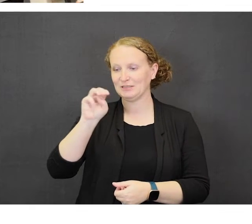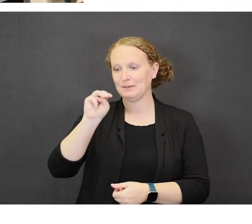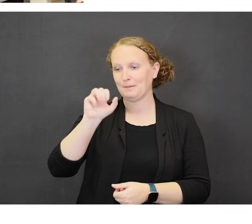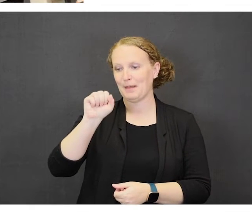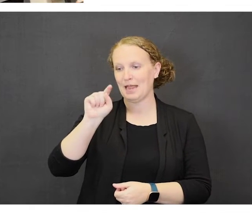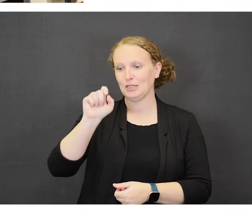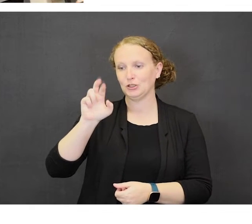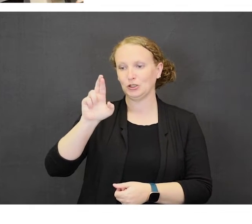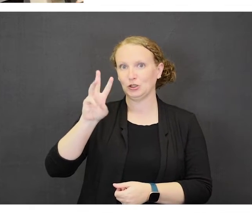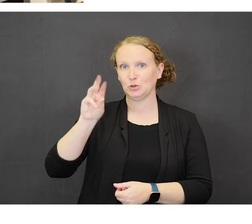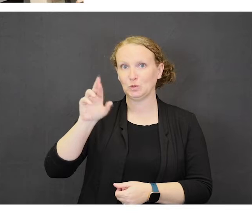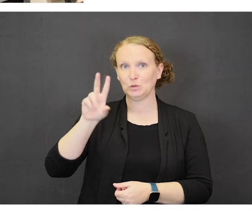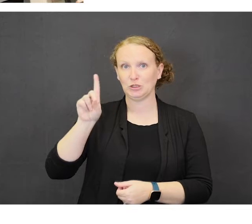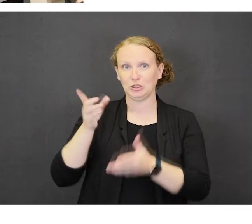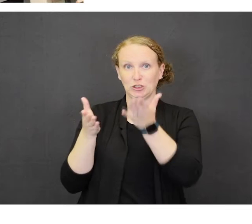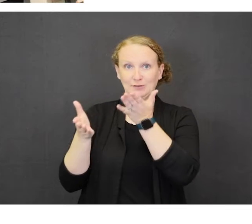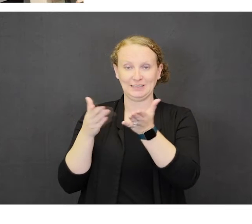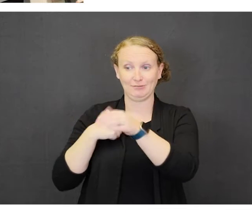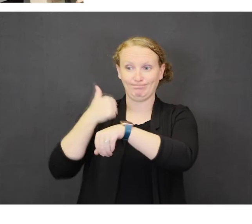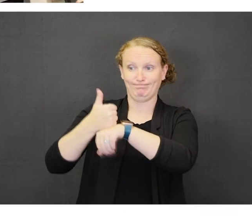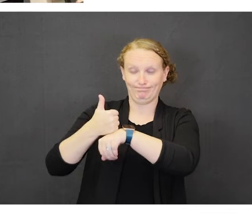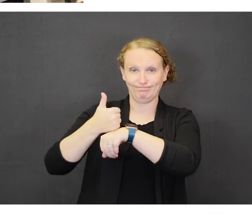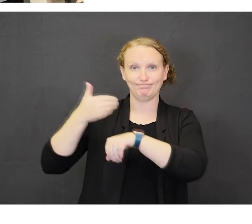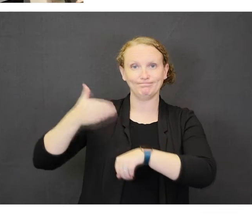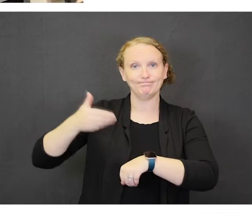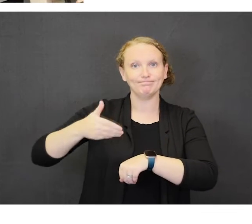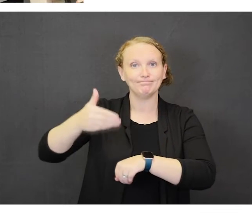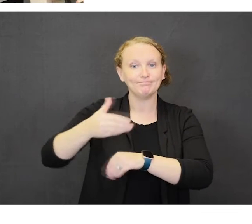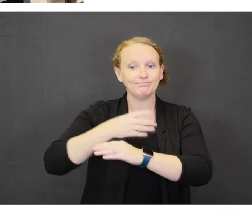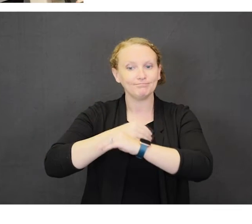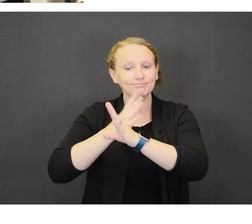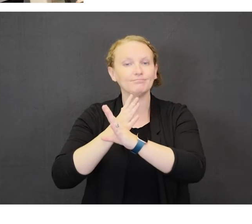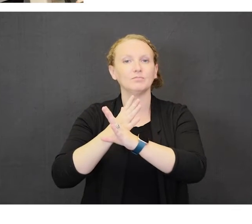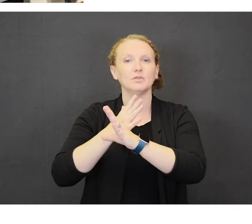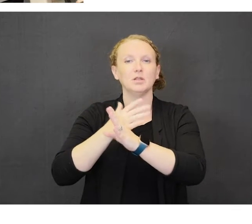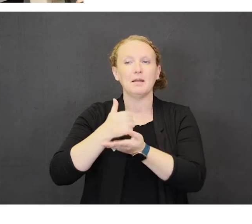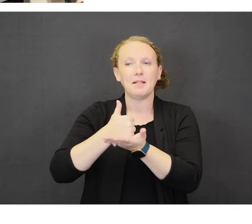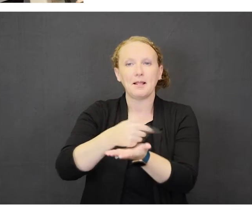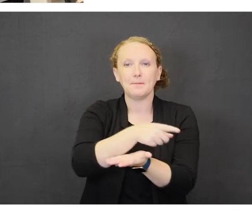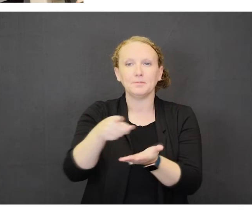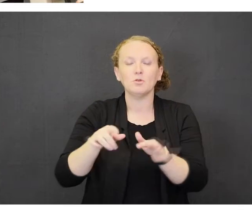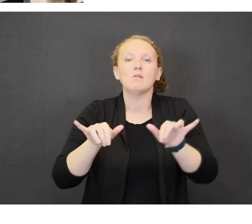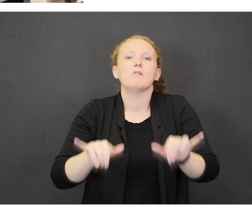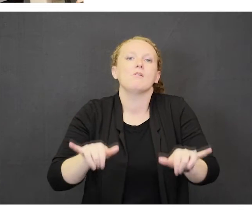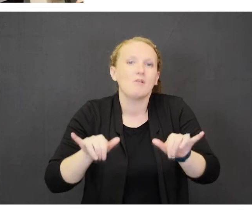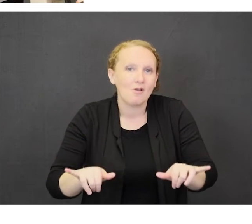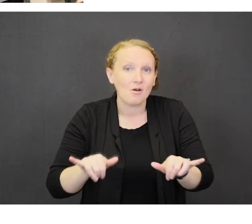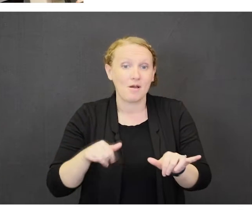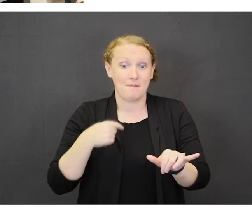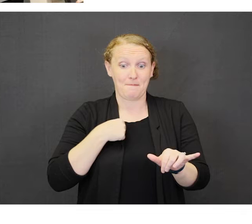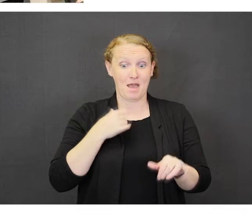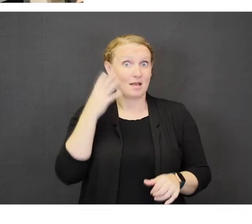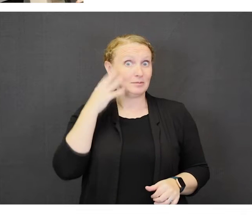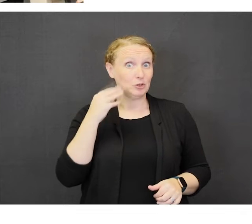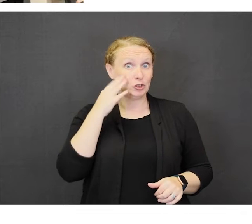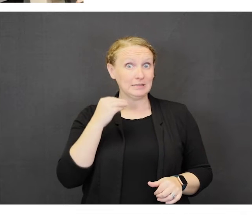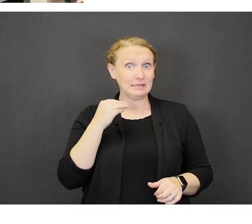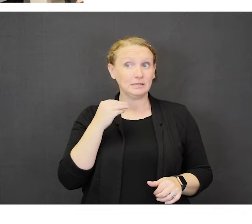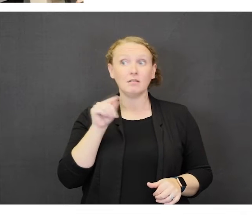support you right now to help normalize your experience and to give you support and some tips and ideas about